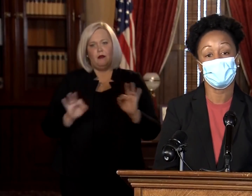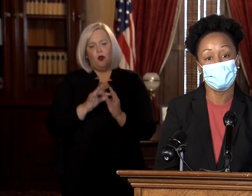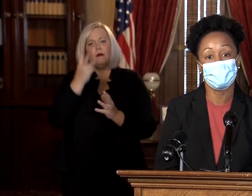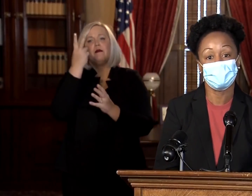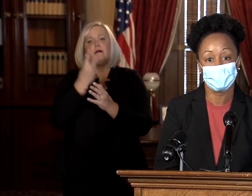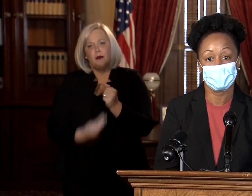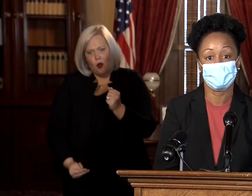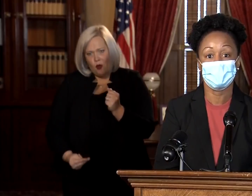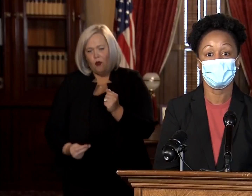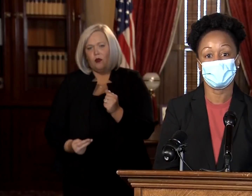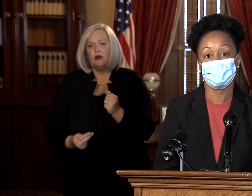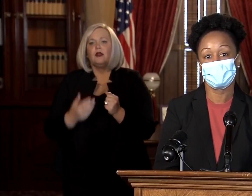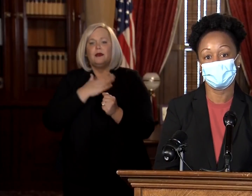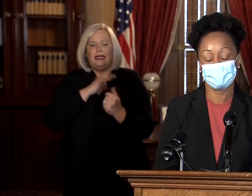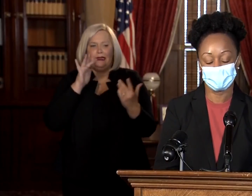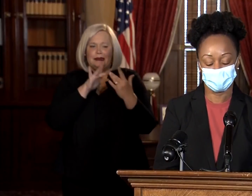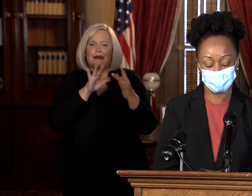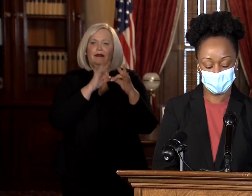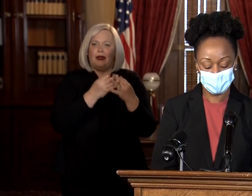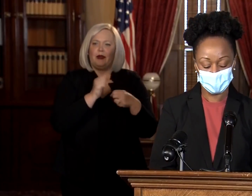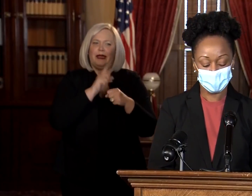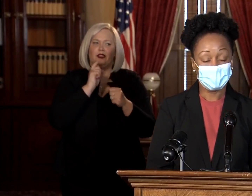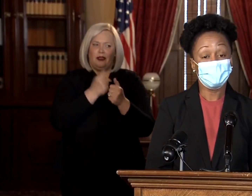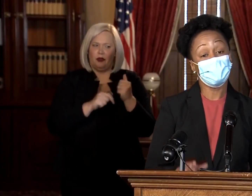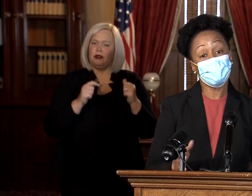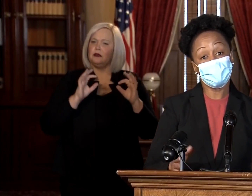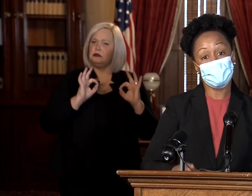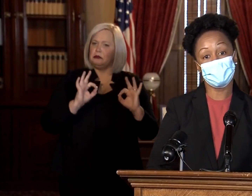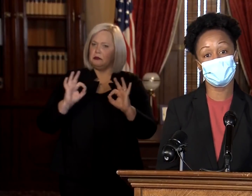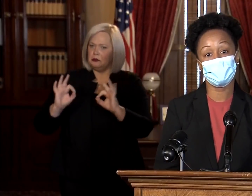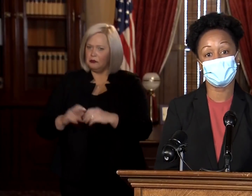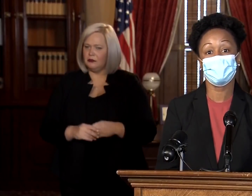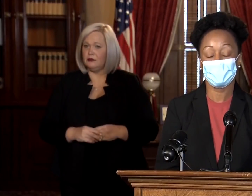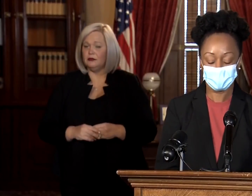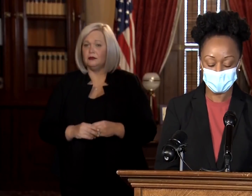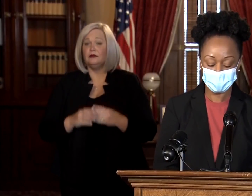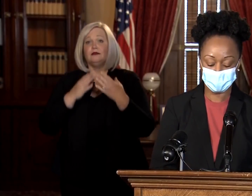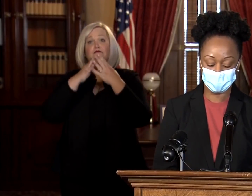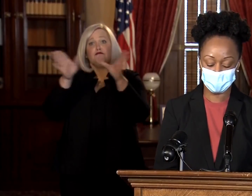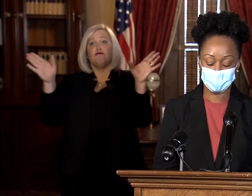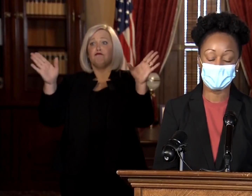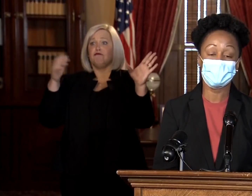physical and mental health and check in on loved ones who may check in on loved ones who may be having a hard time at this be having a hard time at this time of year.